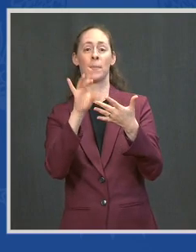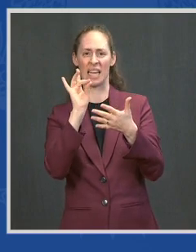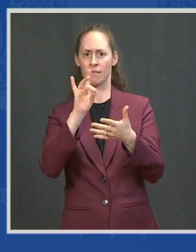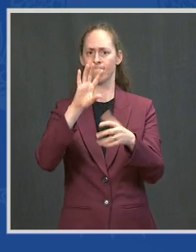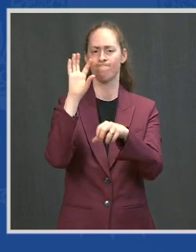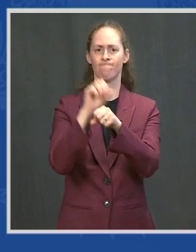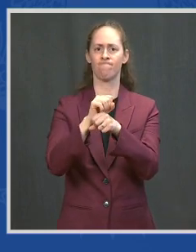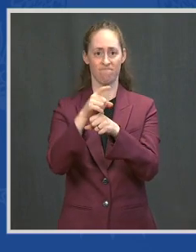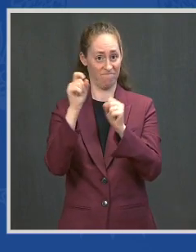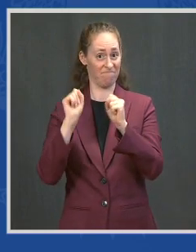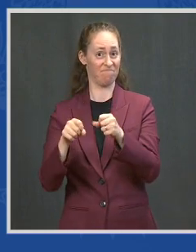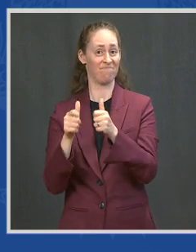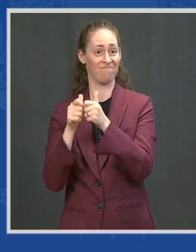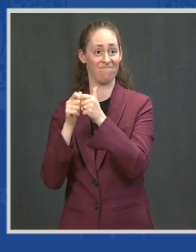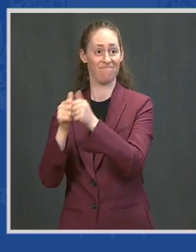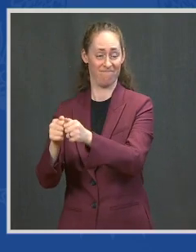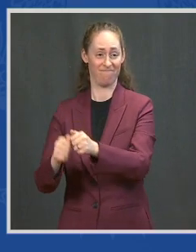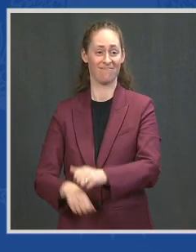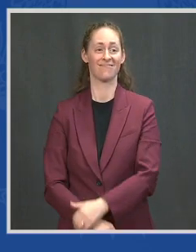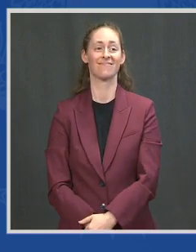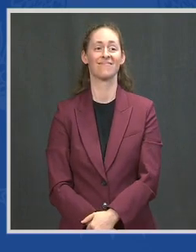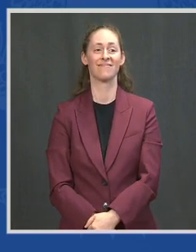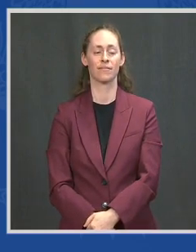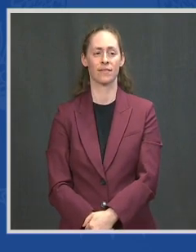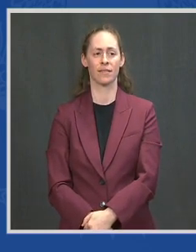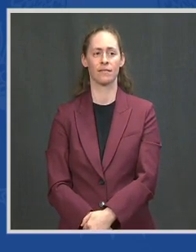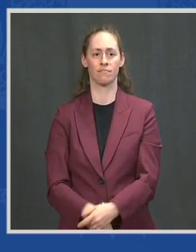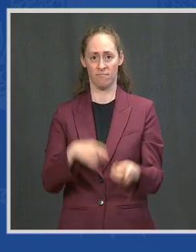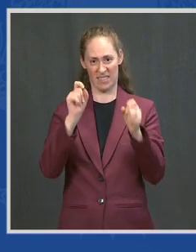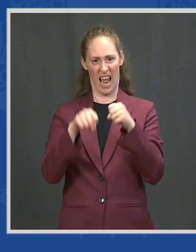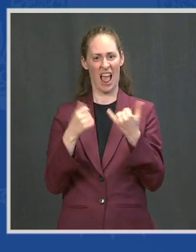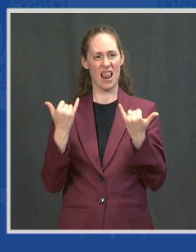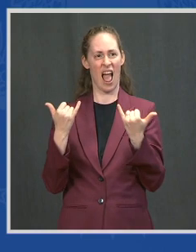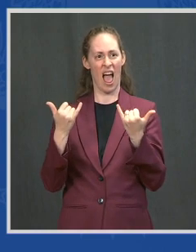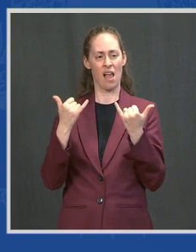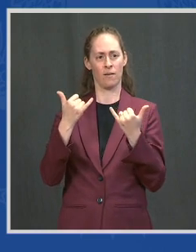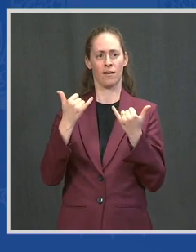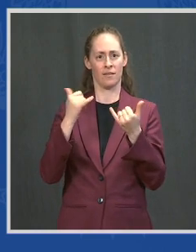You can text your zip code right now to 438829